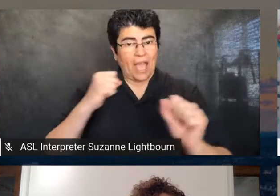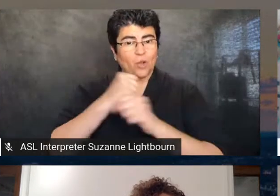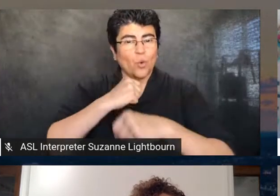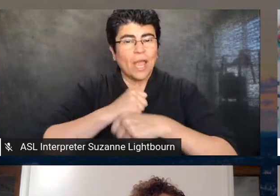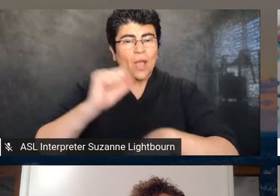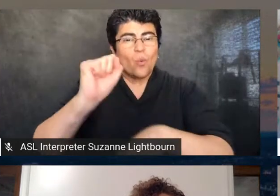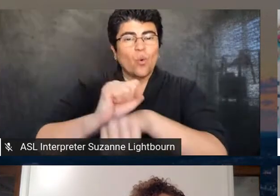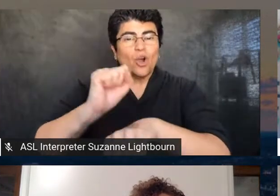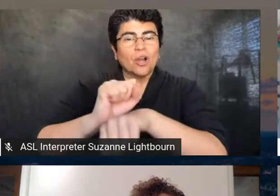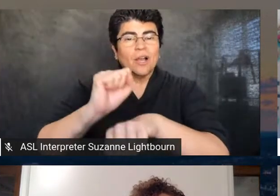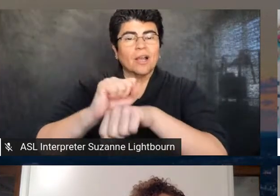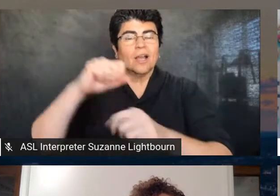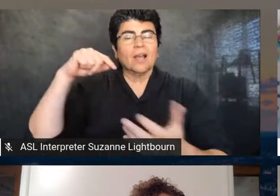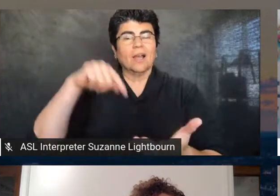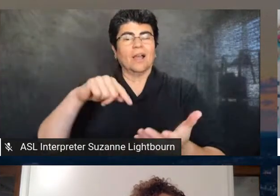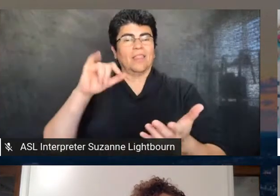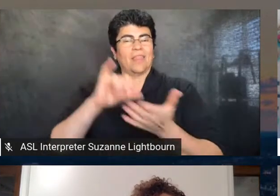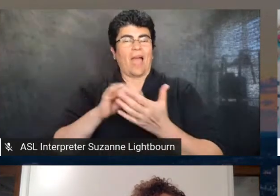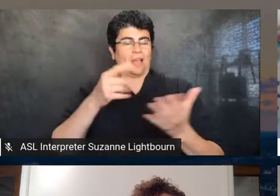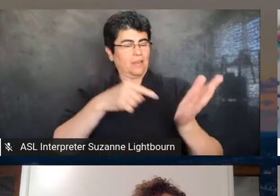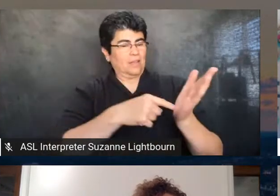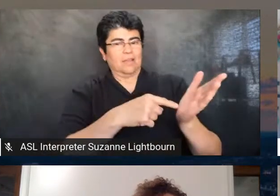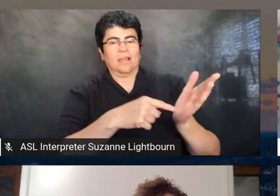that will claim for the first time